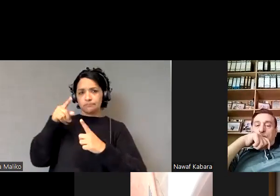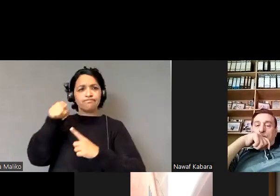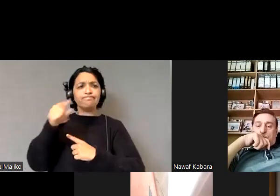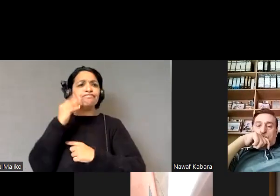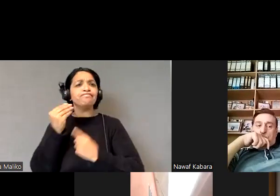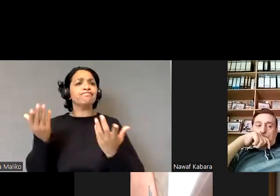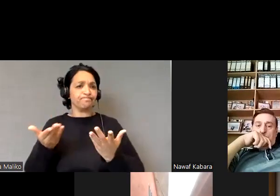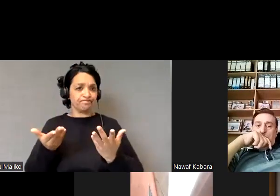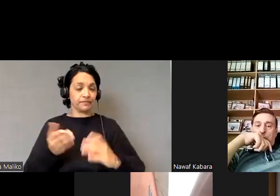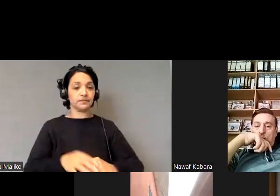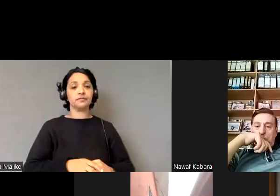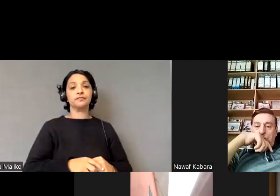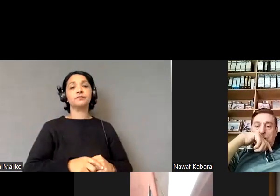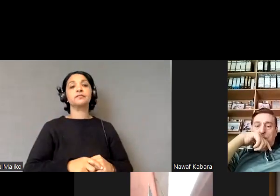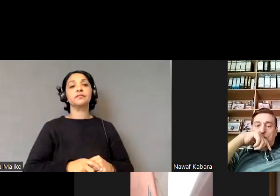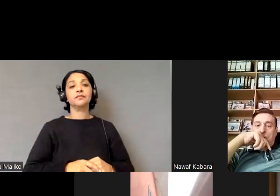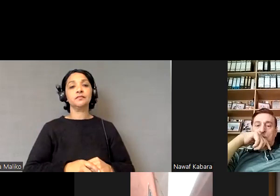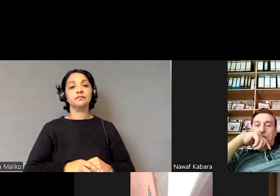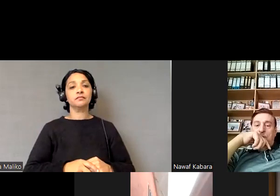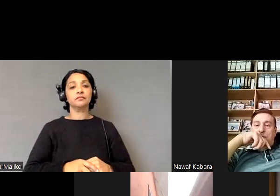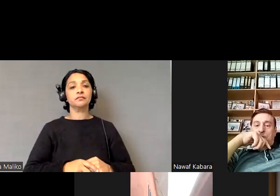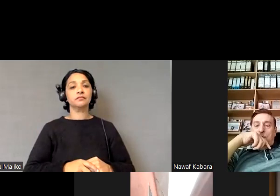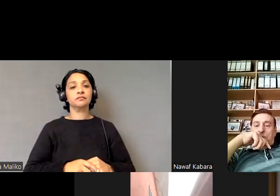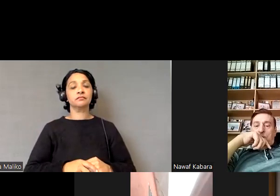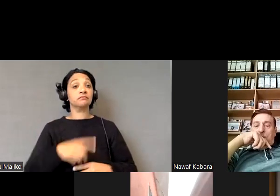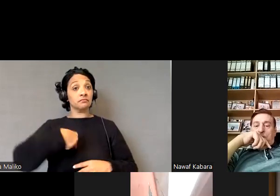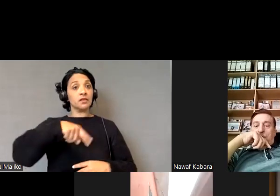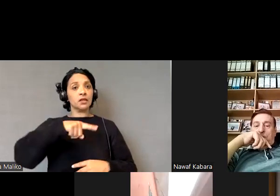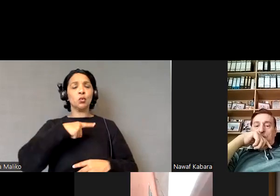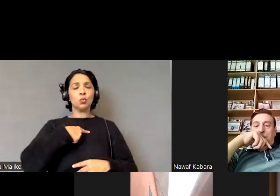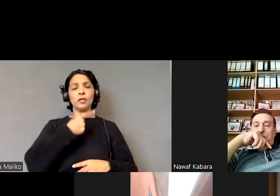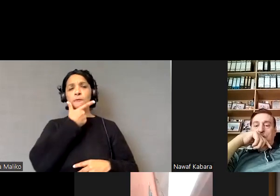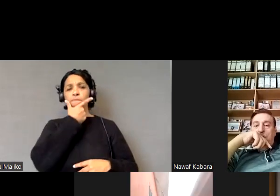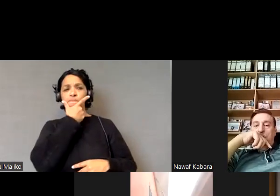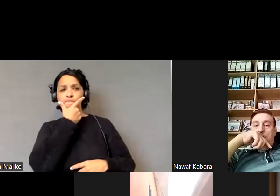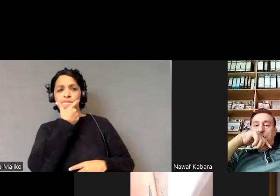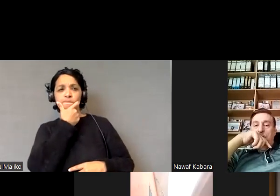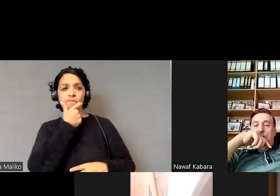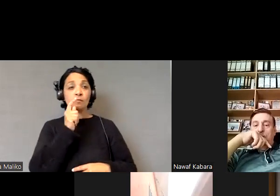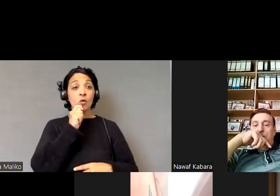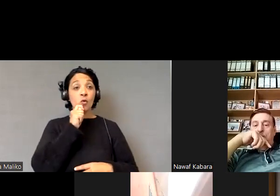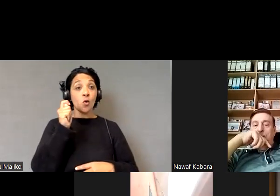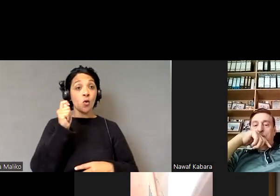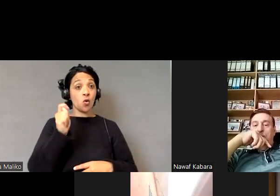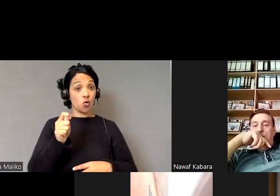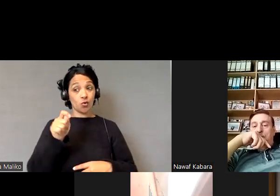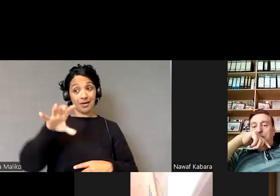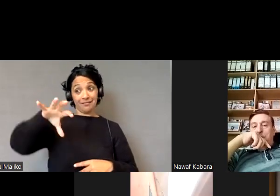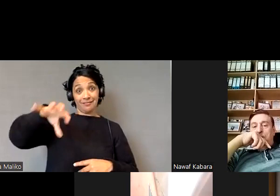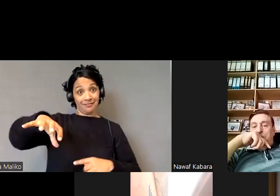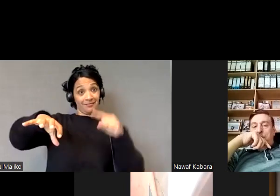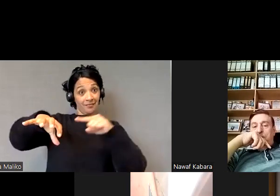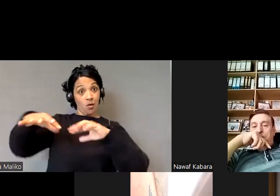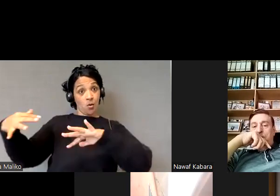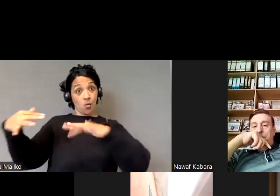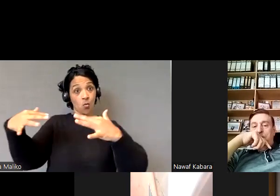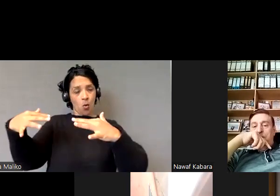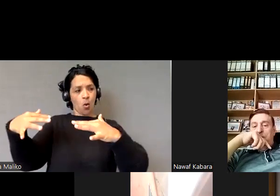We suspect that the situation is probably no different than many other conflicts or